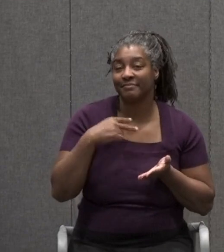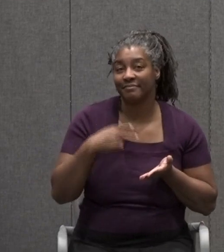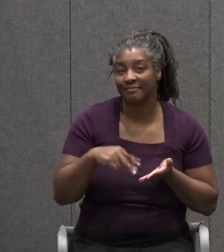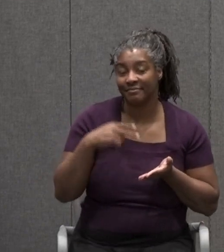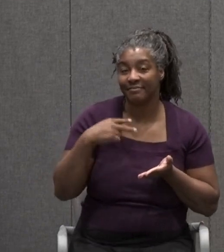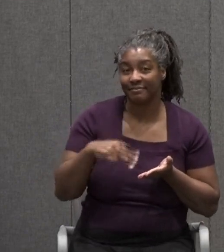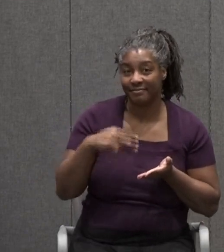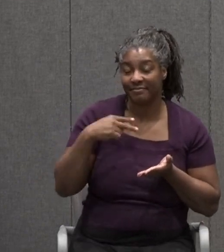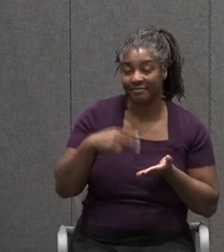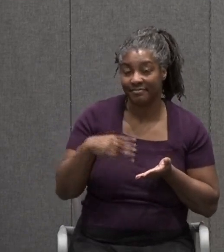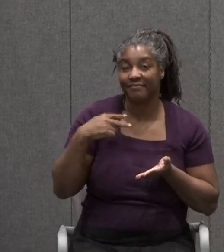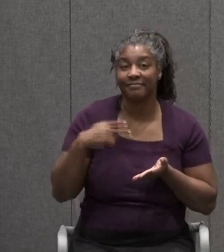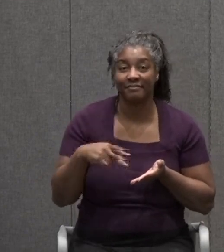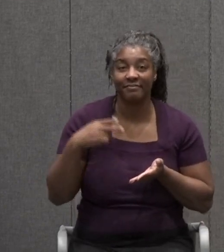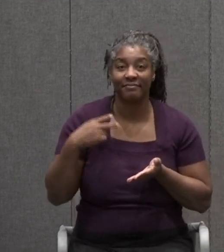[Man] You can do the yogi shake.